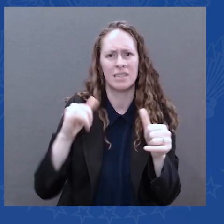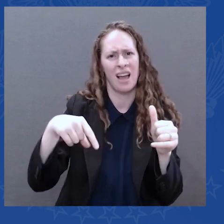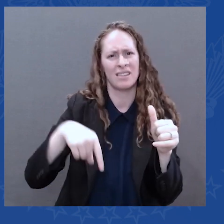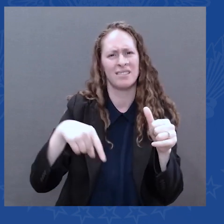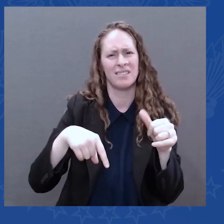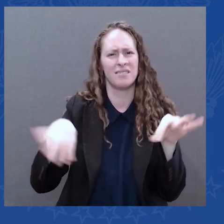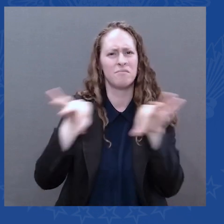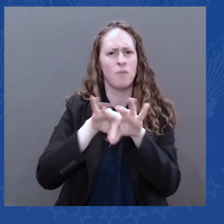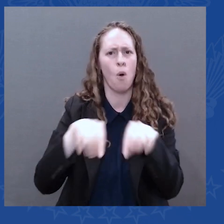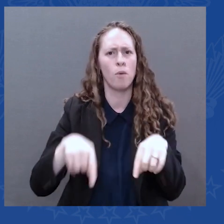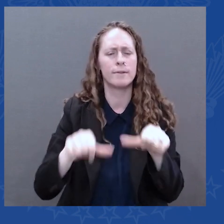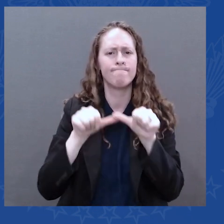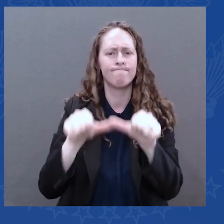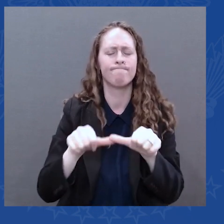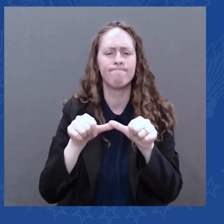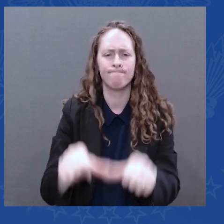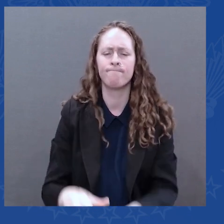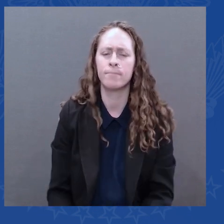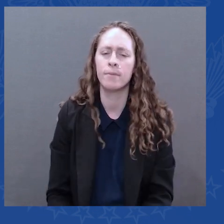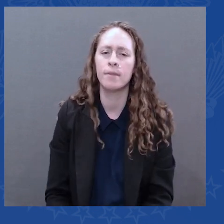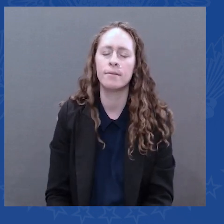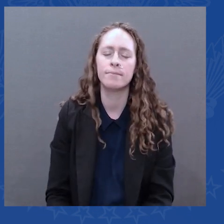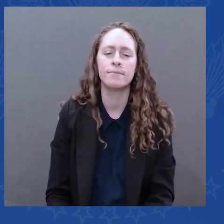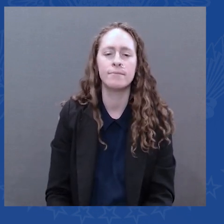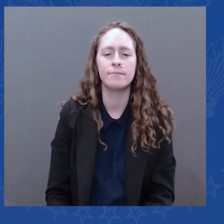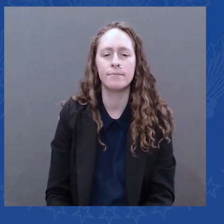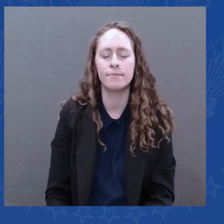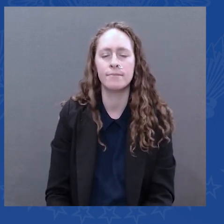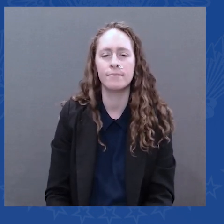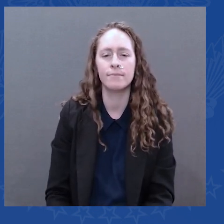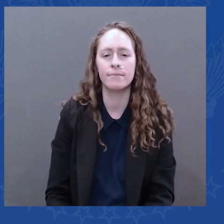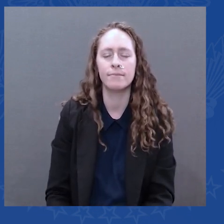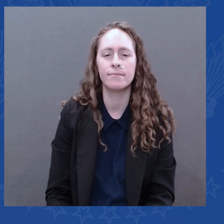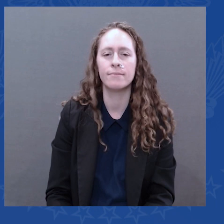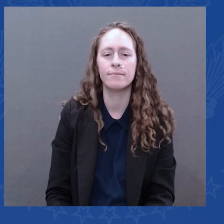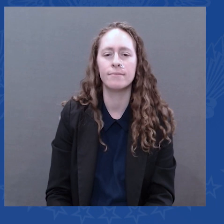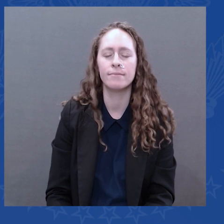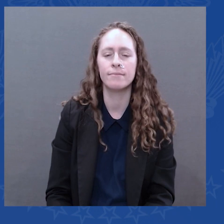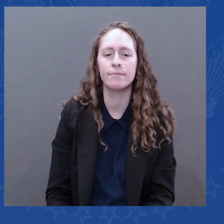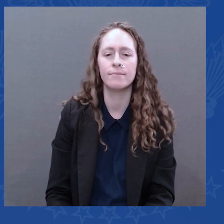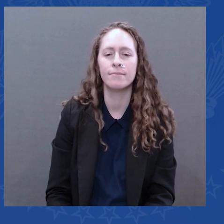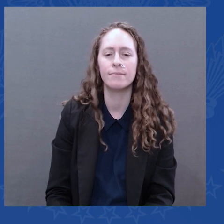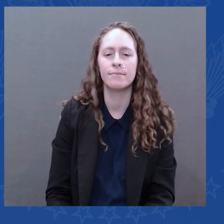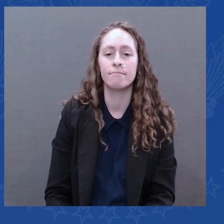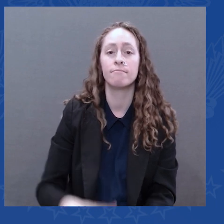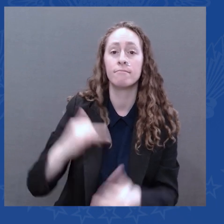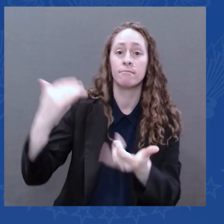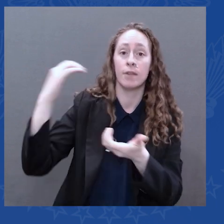Our partnership aims to sustain us through this war, to work on our independence from Russian fossil fuels,